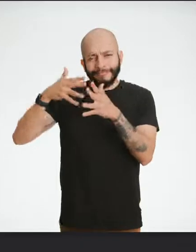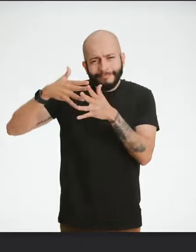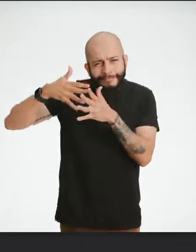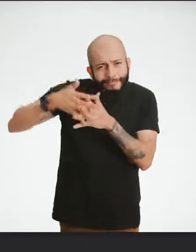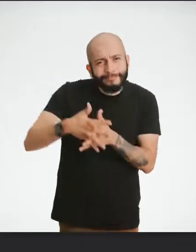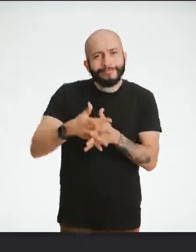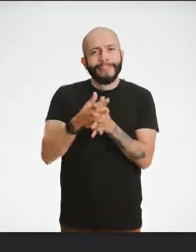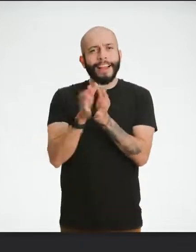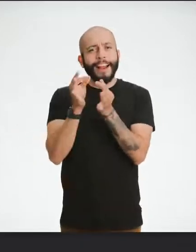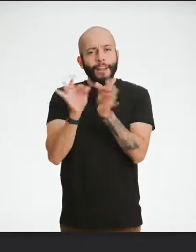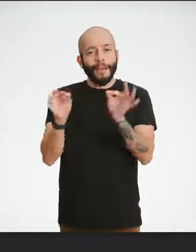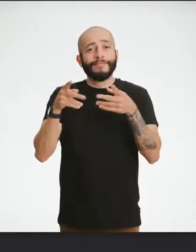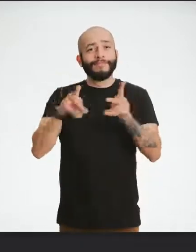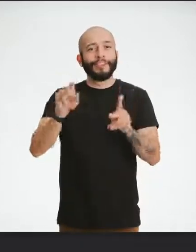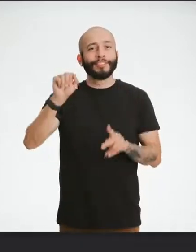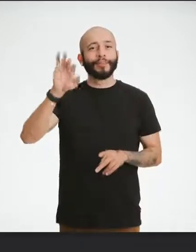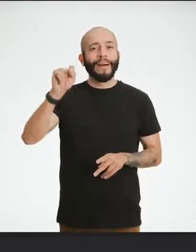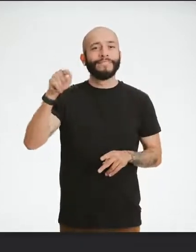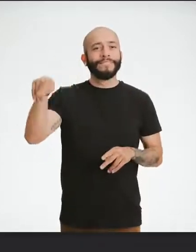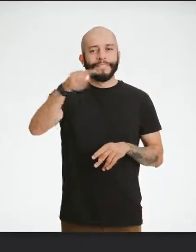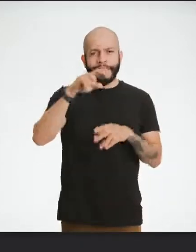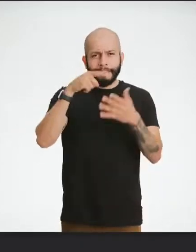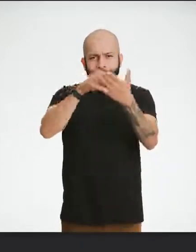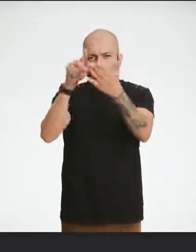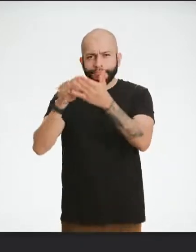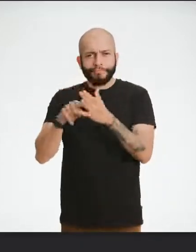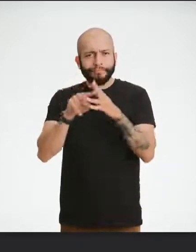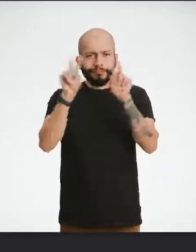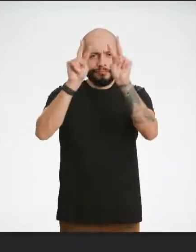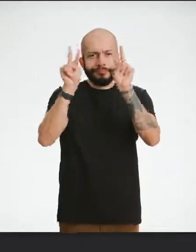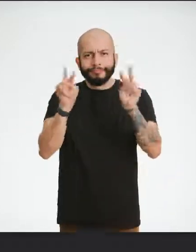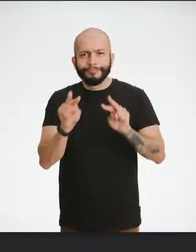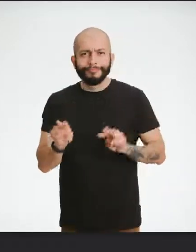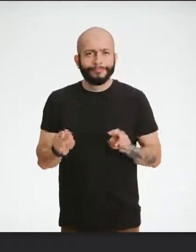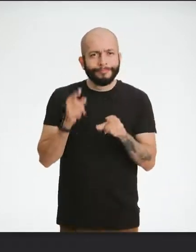They're built directly into the language, allowing the Swift compiler to check for correctness.